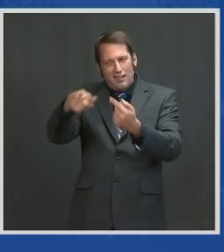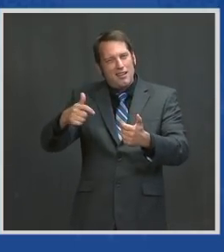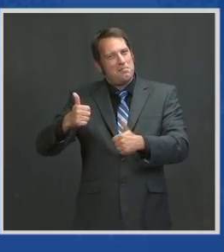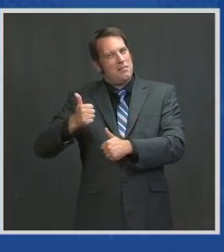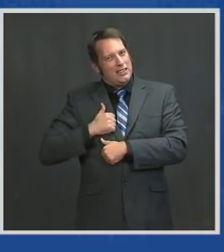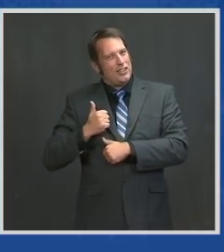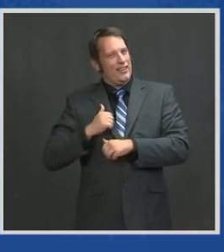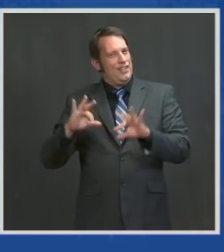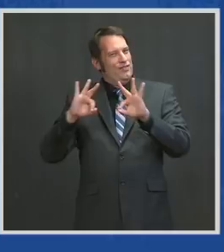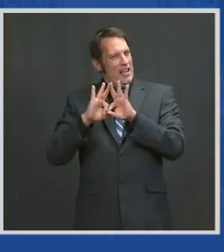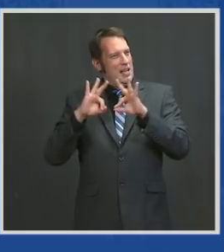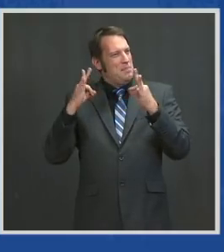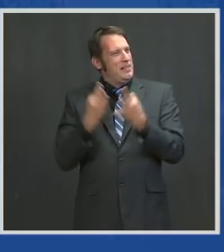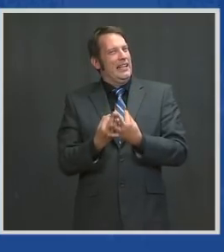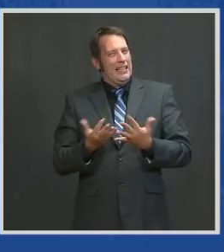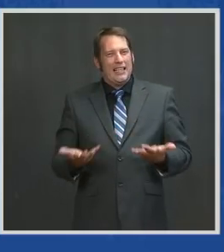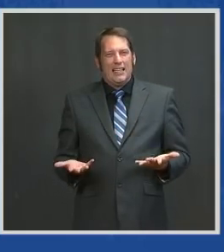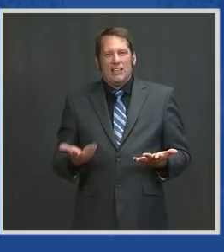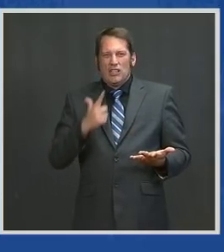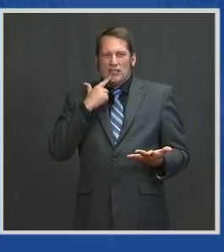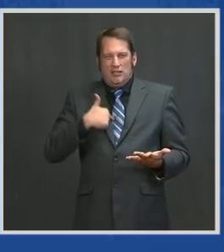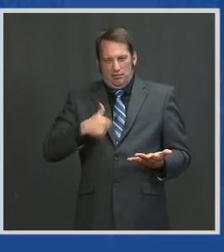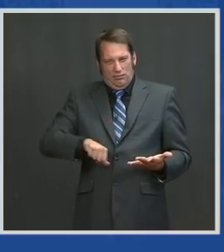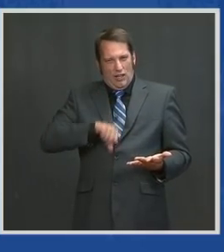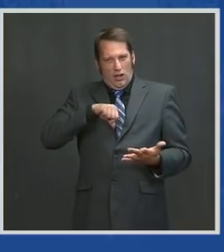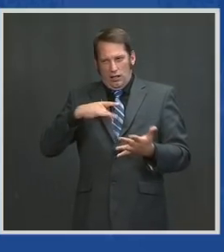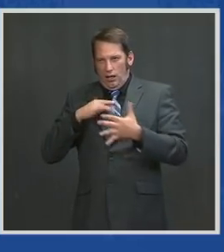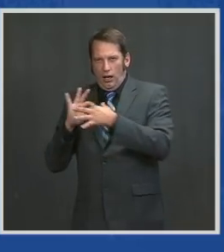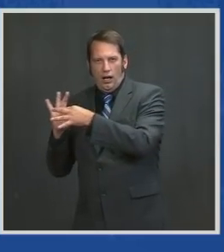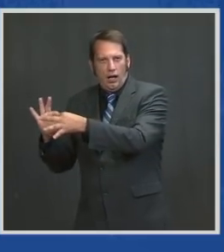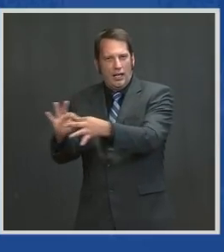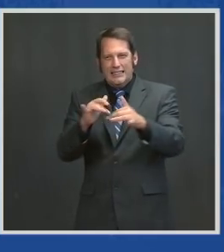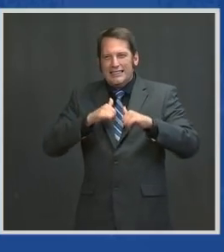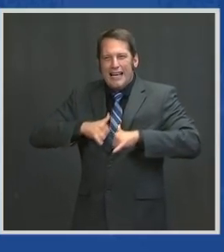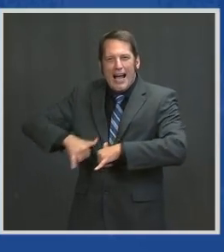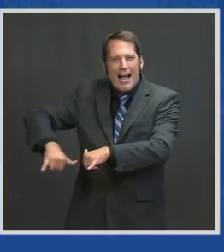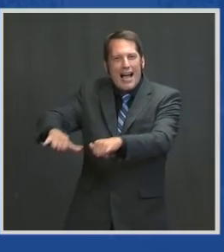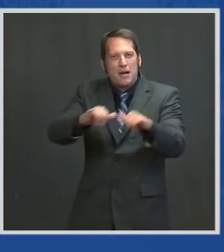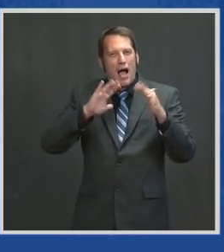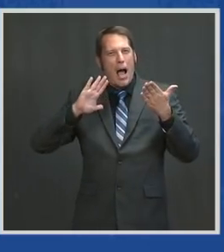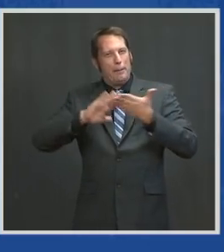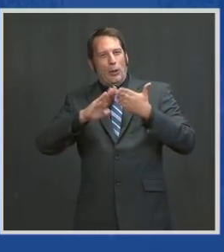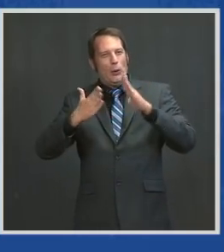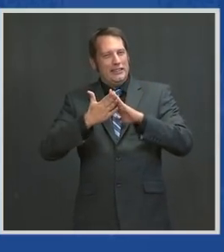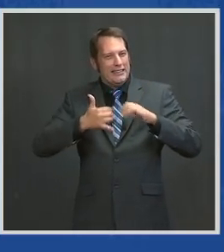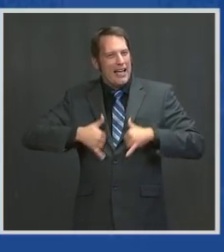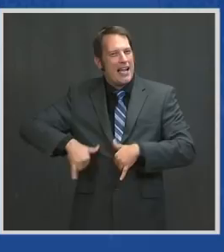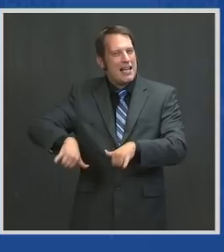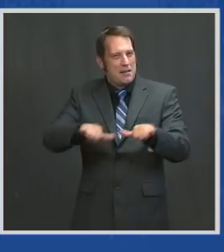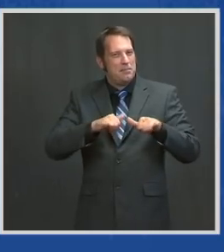to share this community with our next guest. Ladies and gentlemen, let us welcome our Commander in Chief,